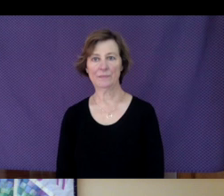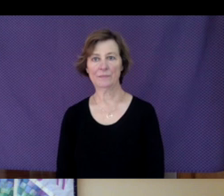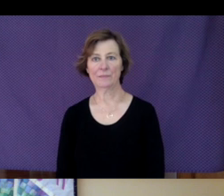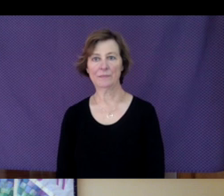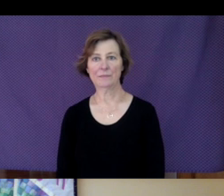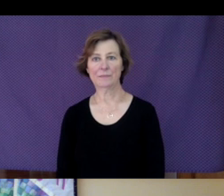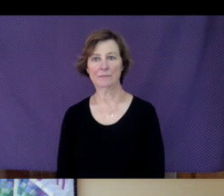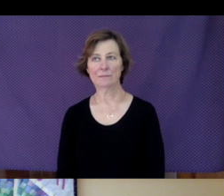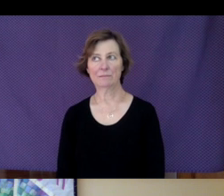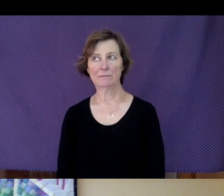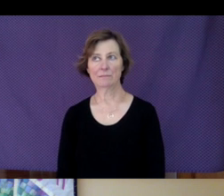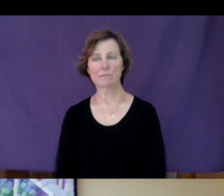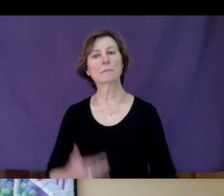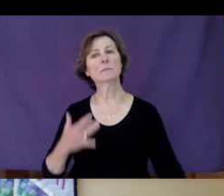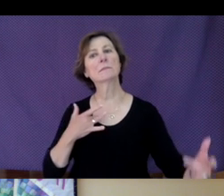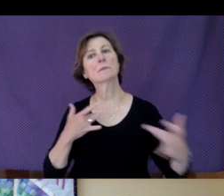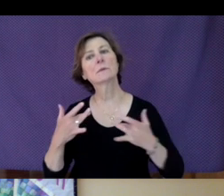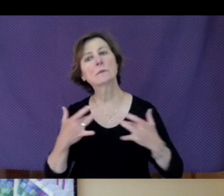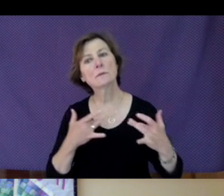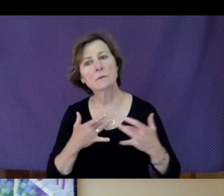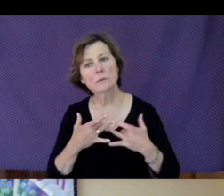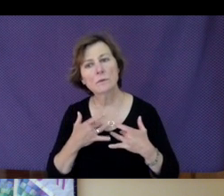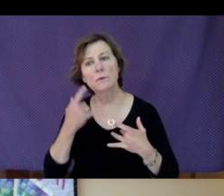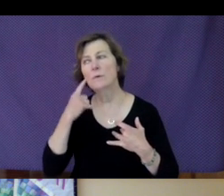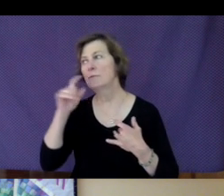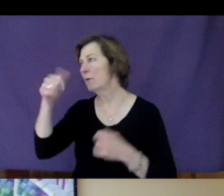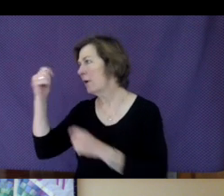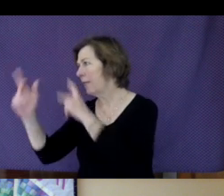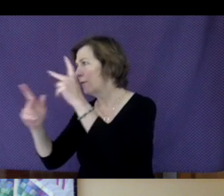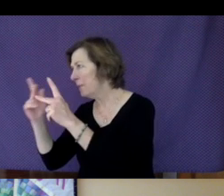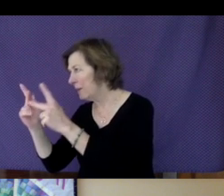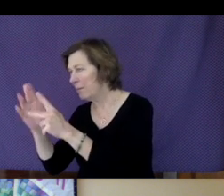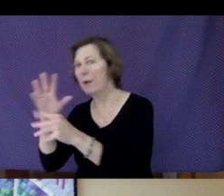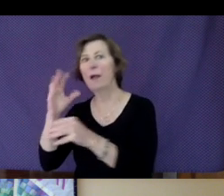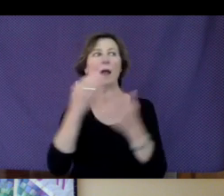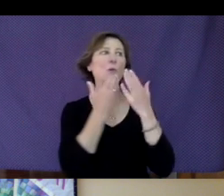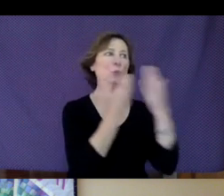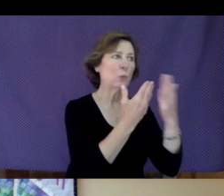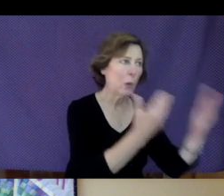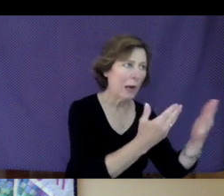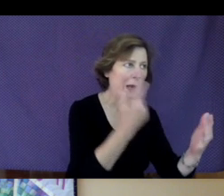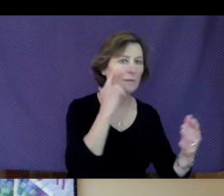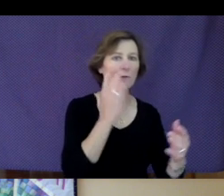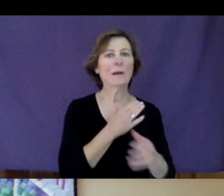Concern for others, and gratitude for our blessings may we always be mindful of these.